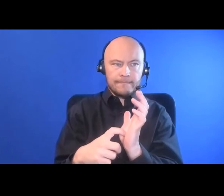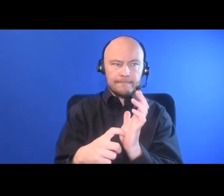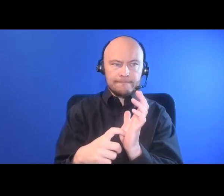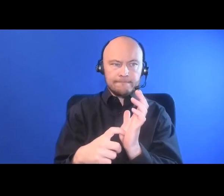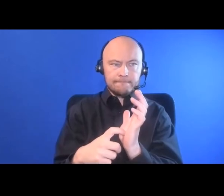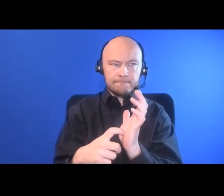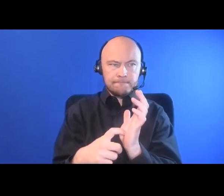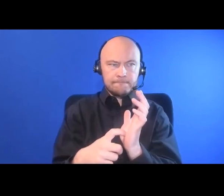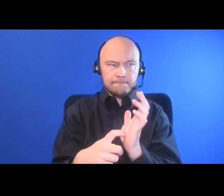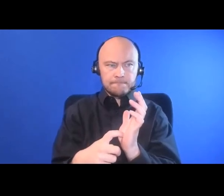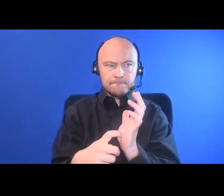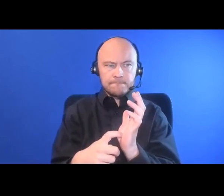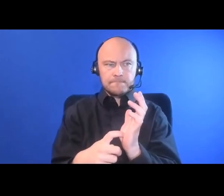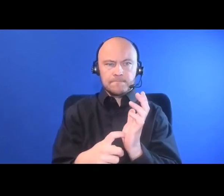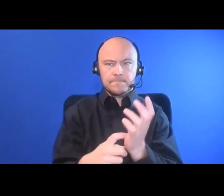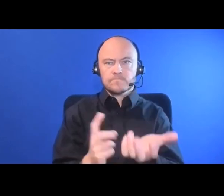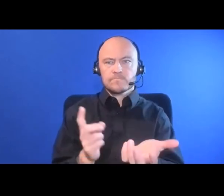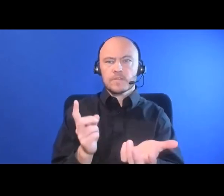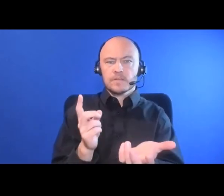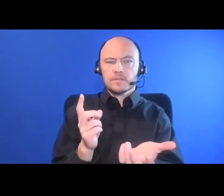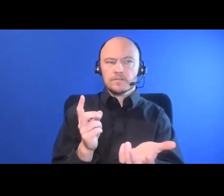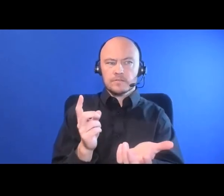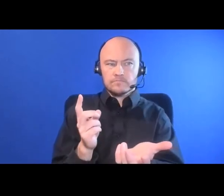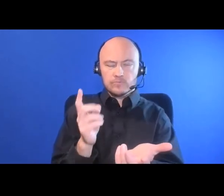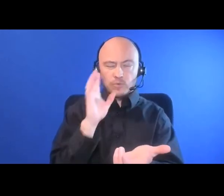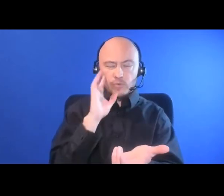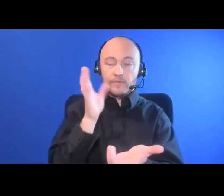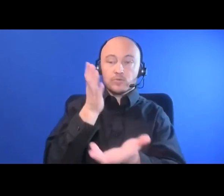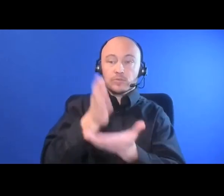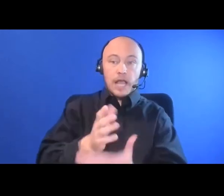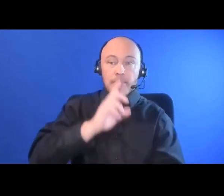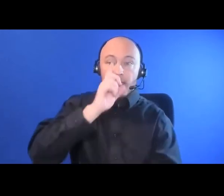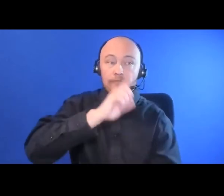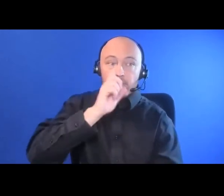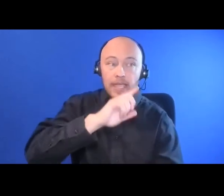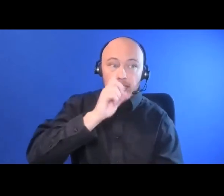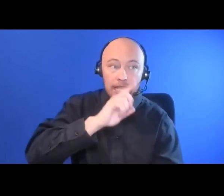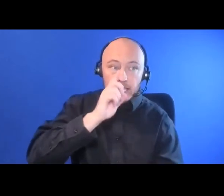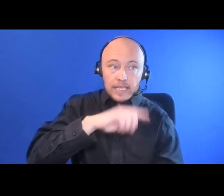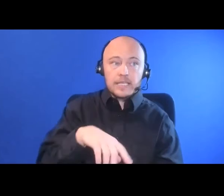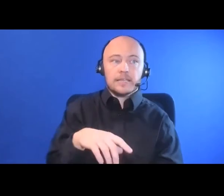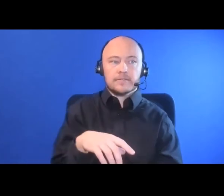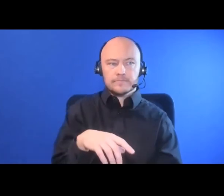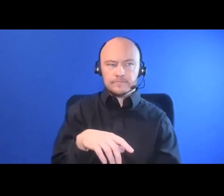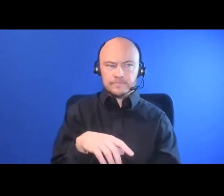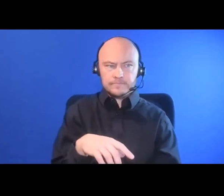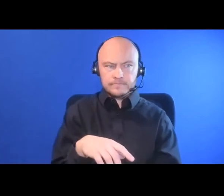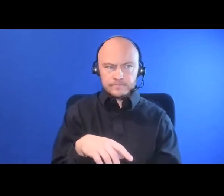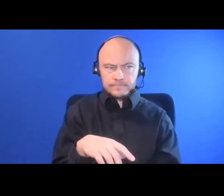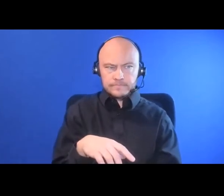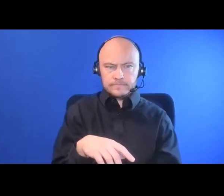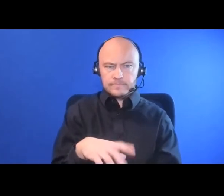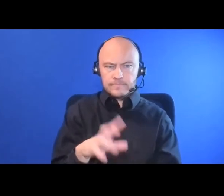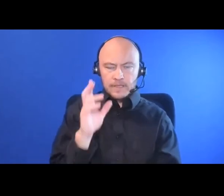We've gotta stop pretending nothing's wrong. But in the meantime, I think we should keep telling stories